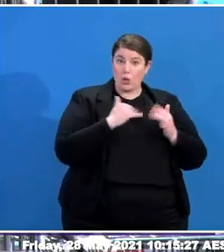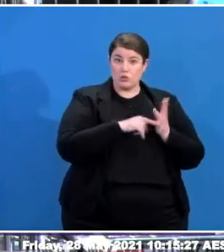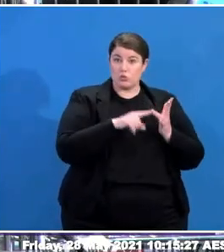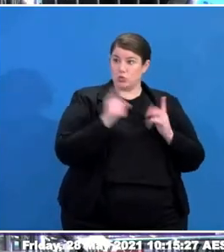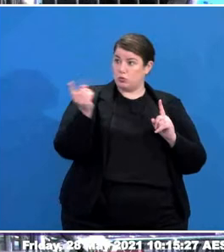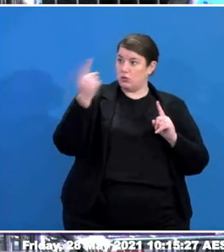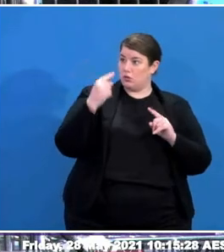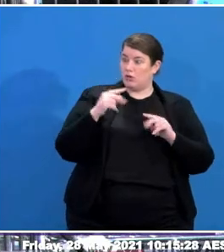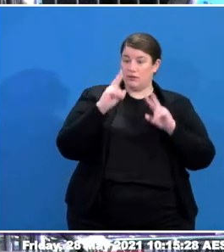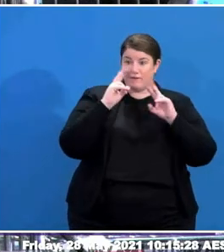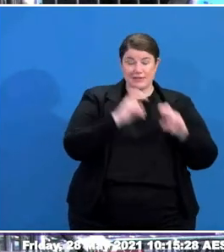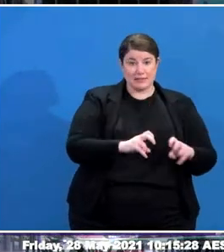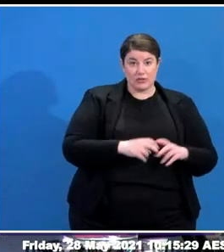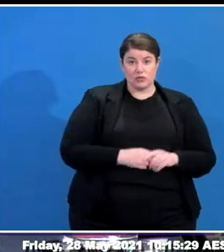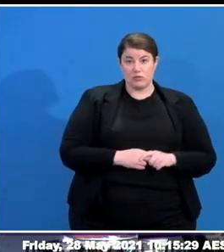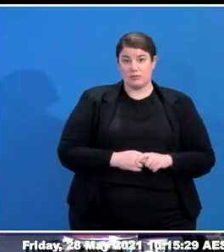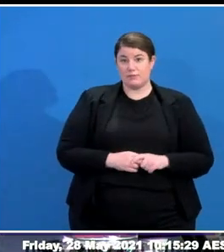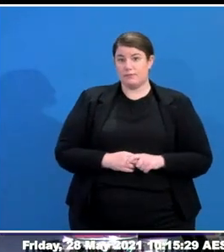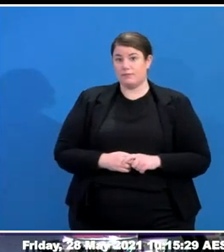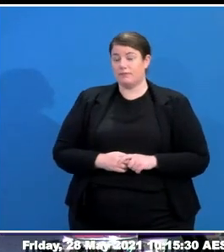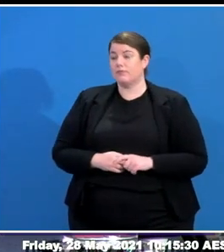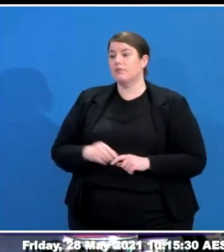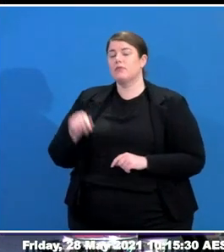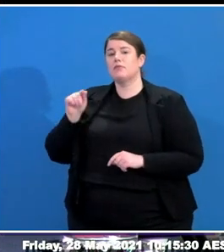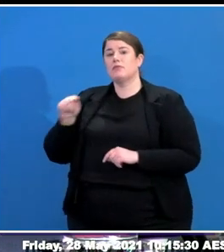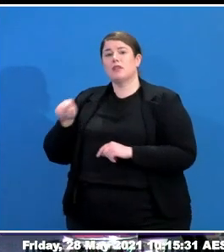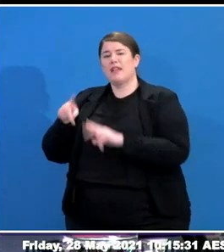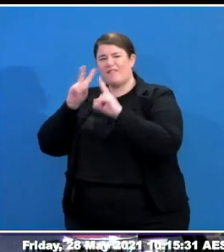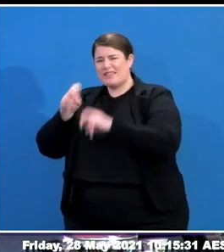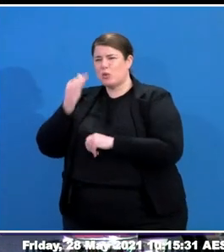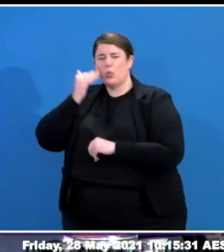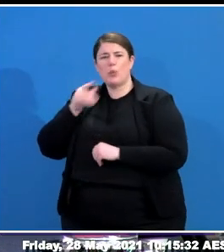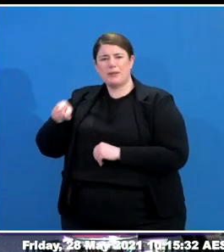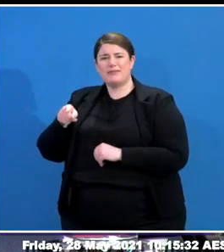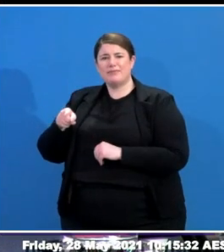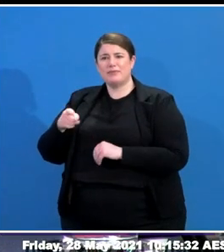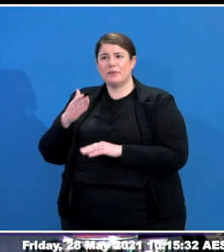Piaud to do the investigation? Ms Piaud, I believe, had worked previously from WilliamsonBarwick